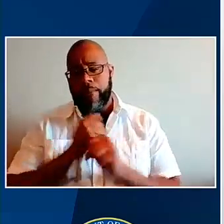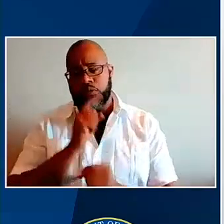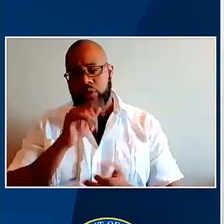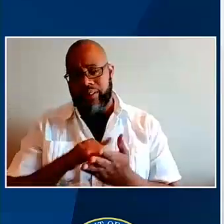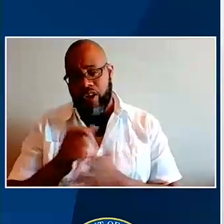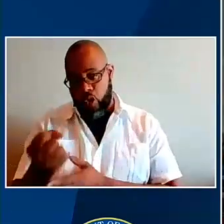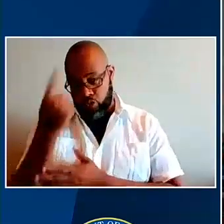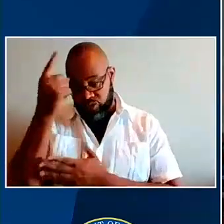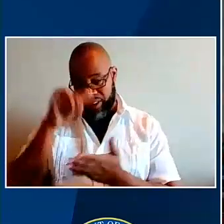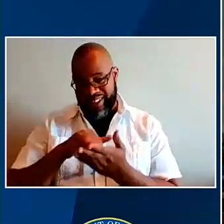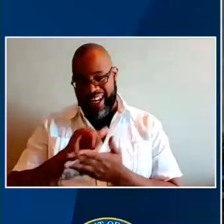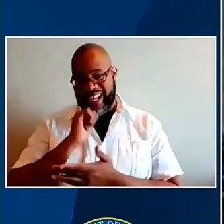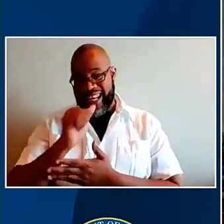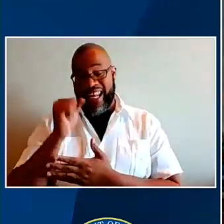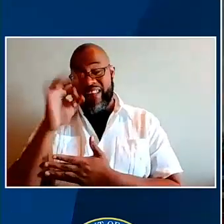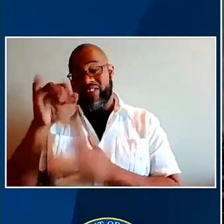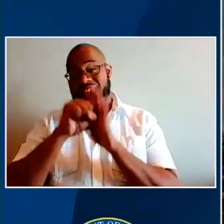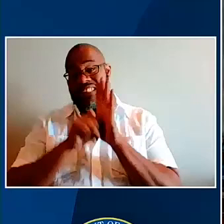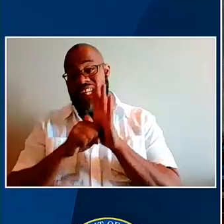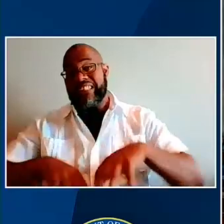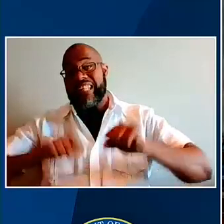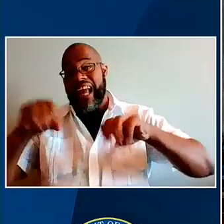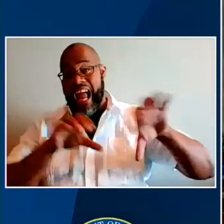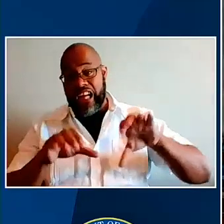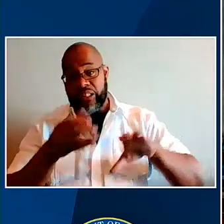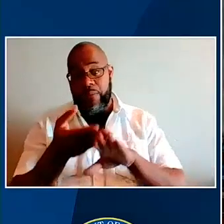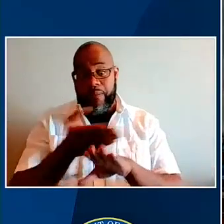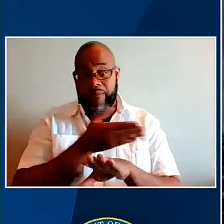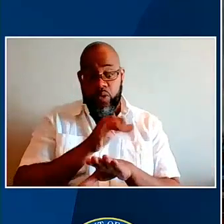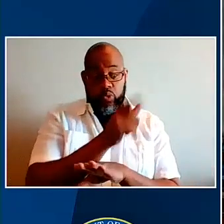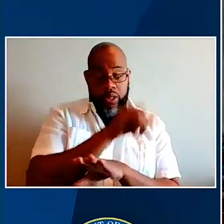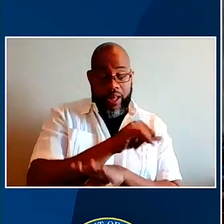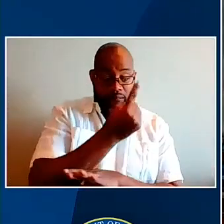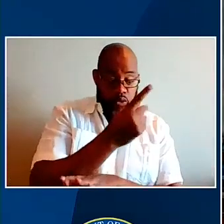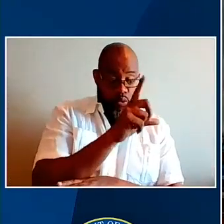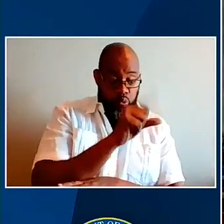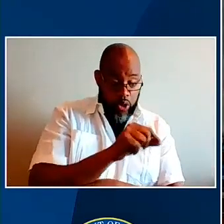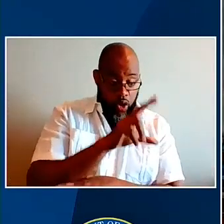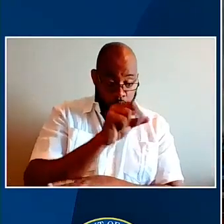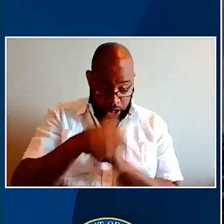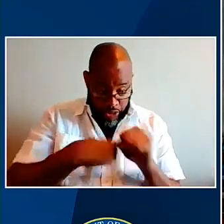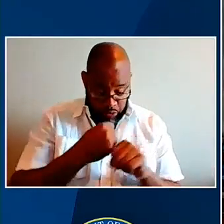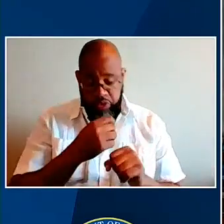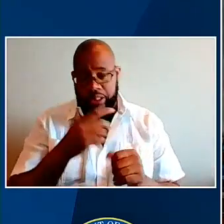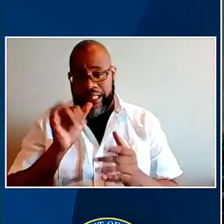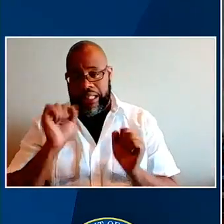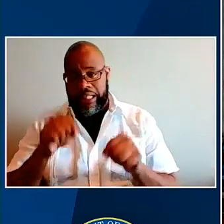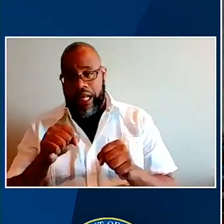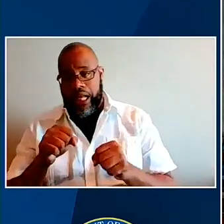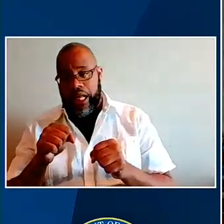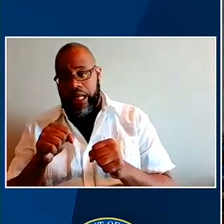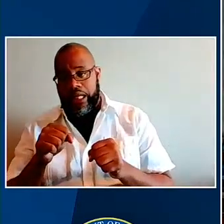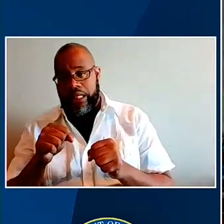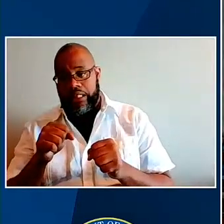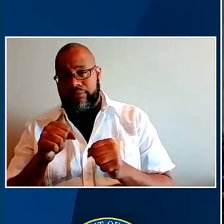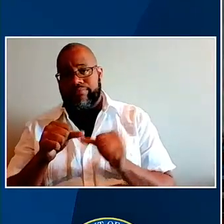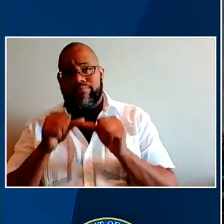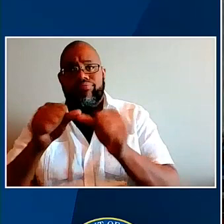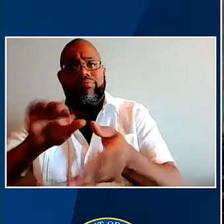that it's not that if the state takes action prior to July 1 of 2030, it can perpetually exempt institutions.